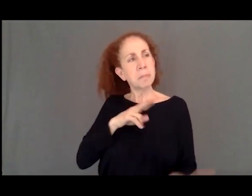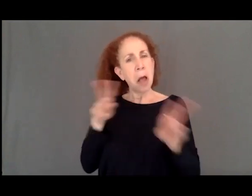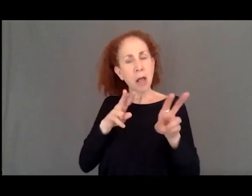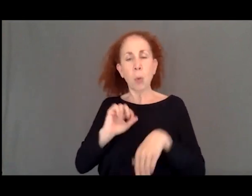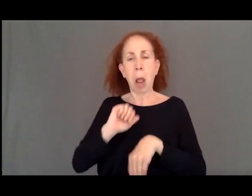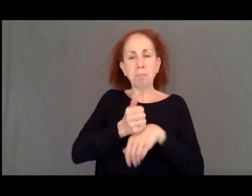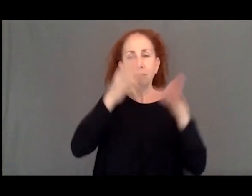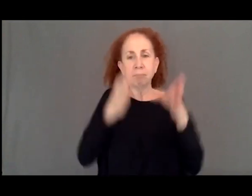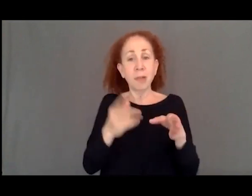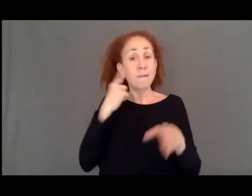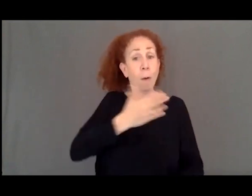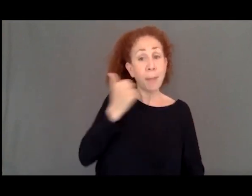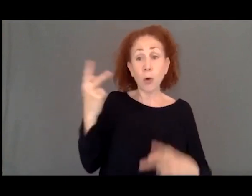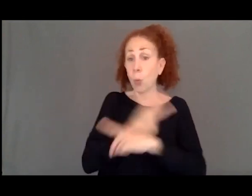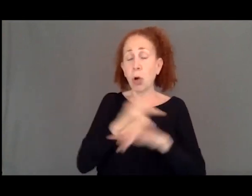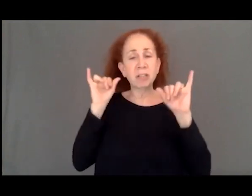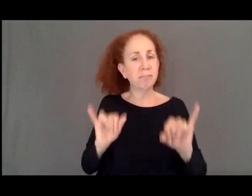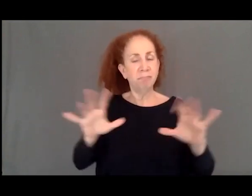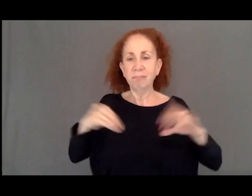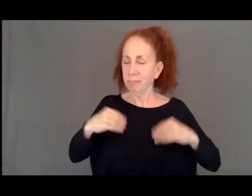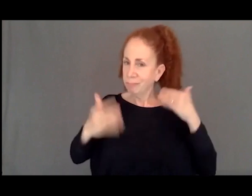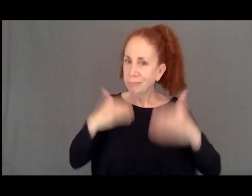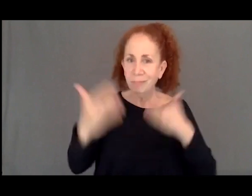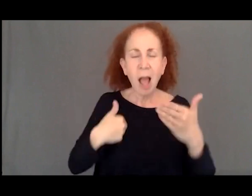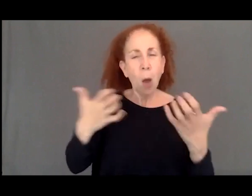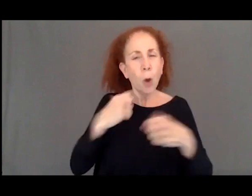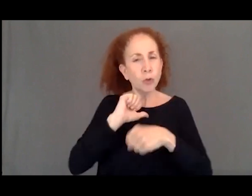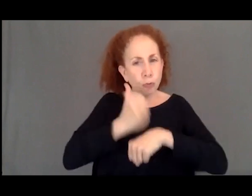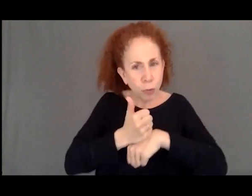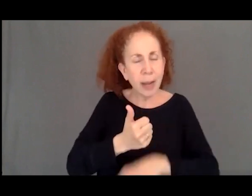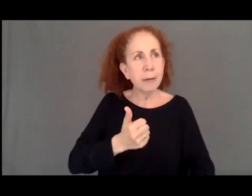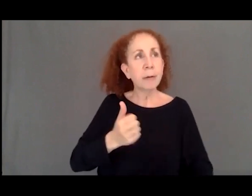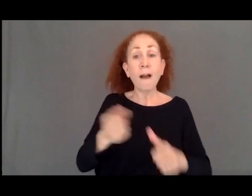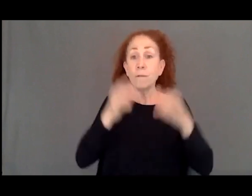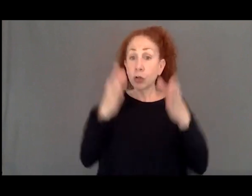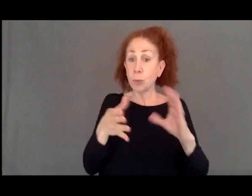for better and for worse. I wanted to create a first-person narrator who was